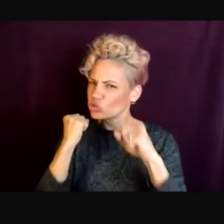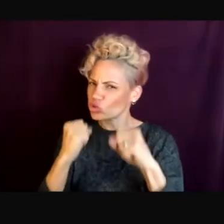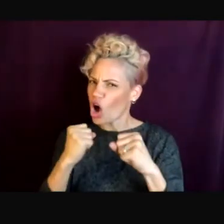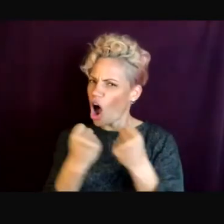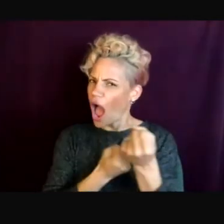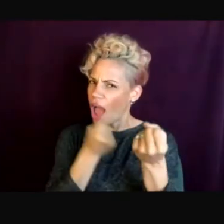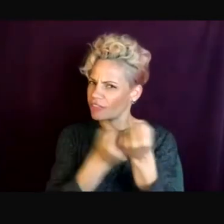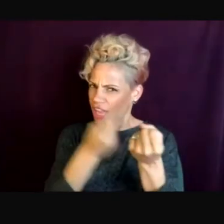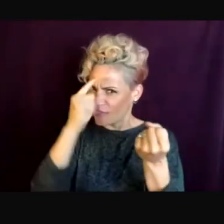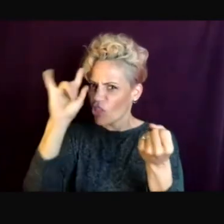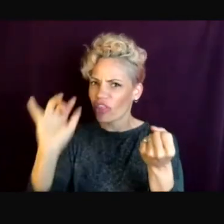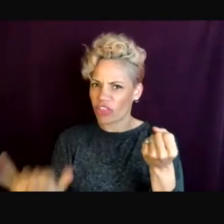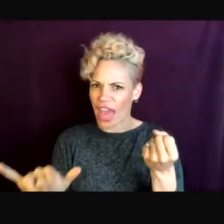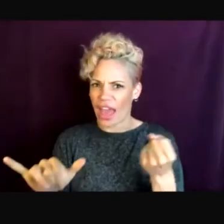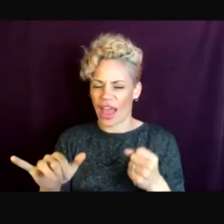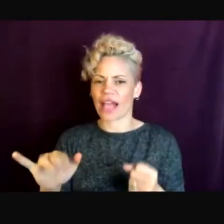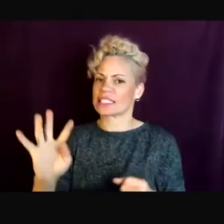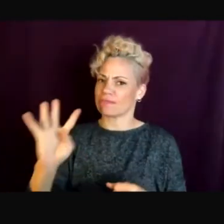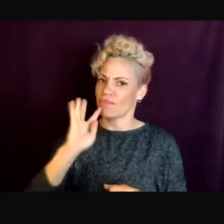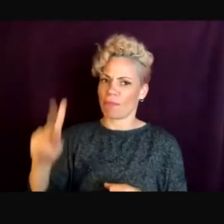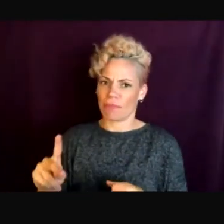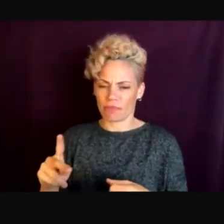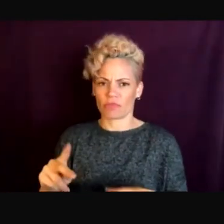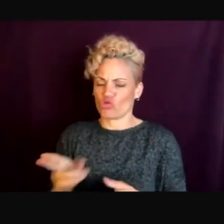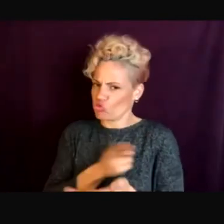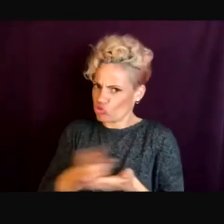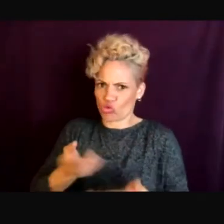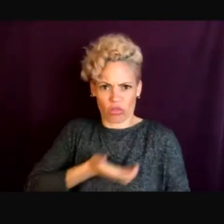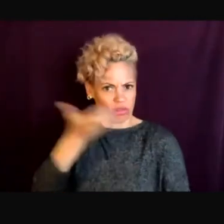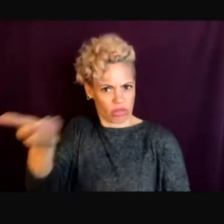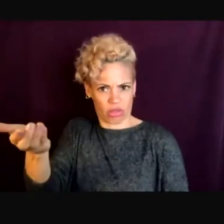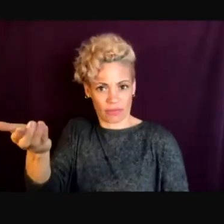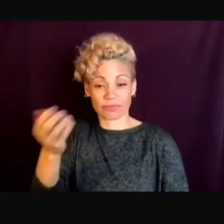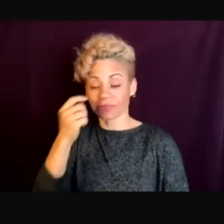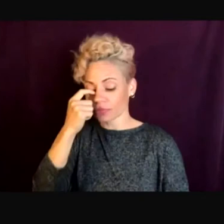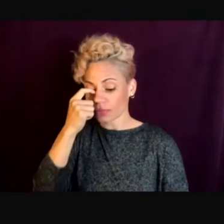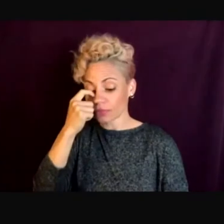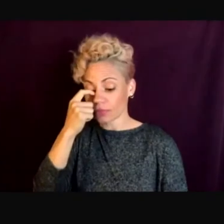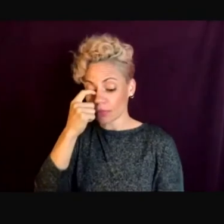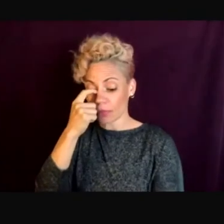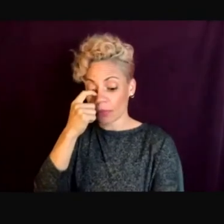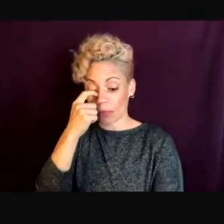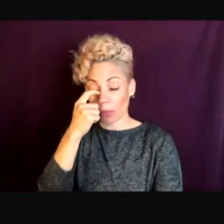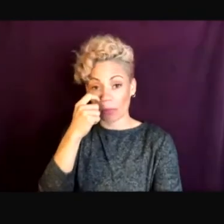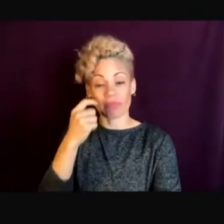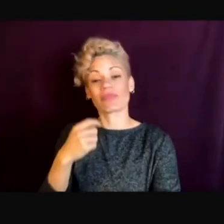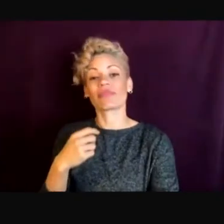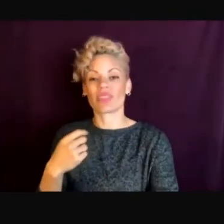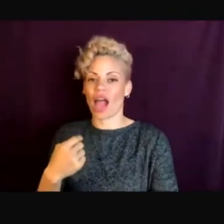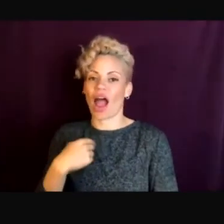And as I pointed out, one of the big problems that those of us in the disability community have,